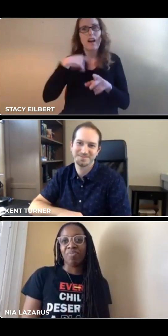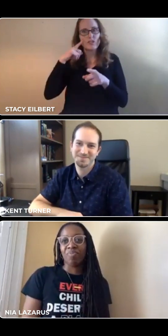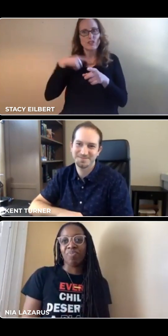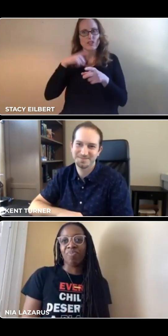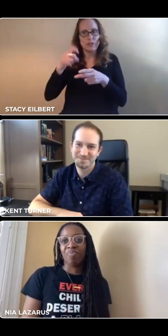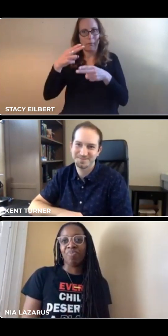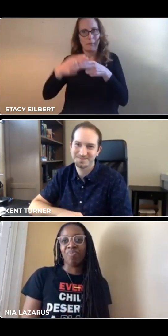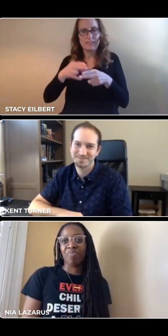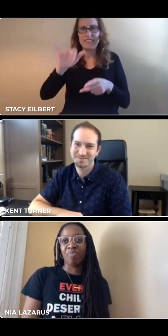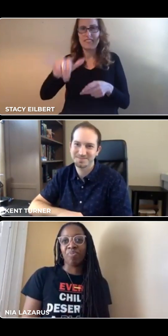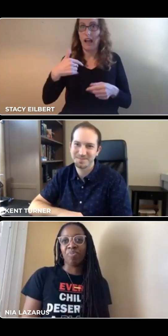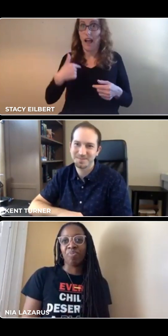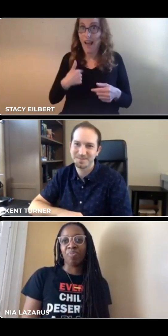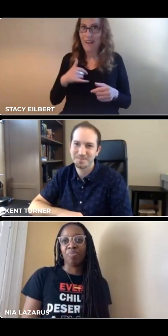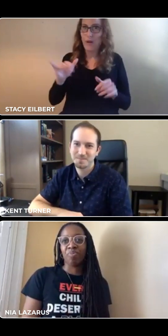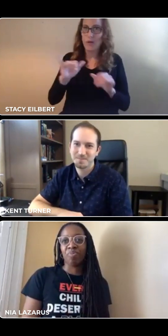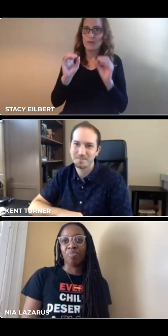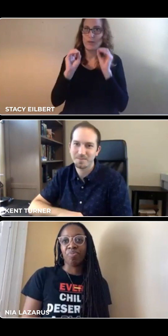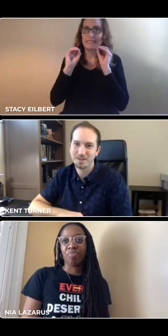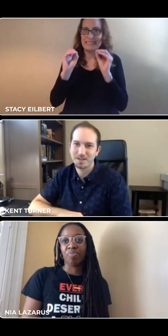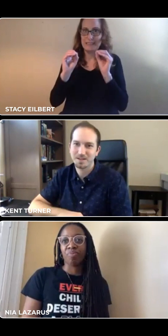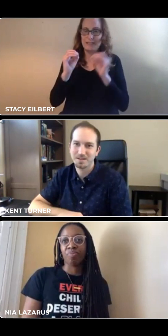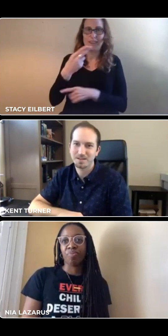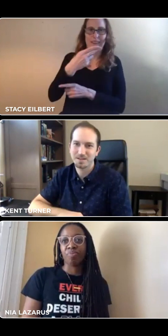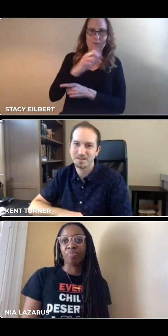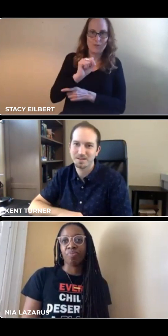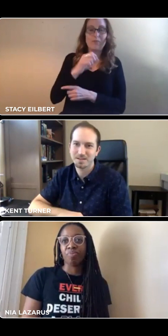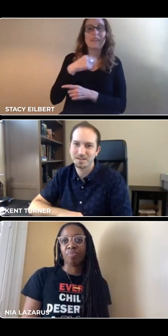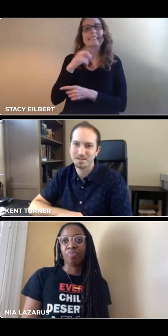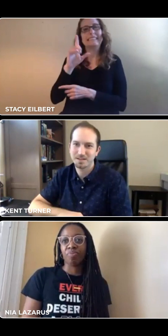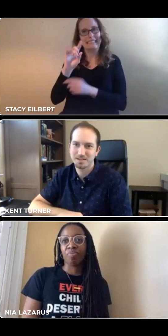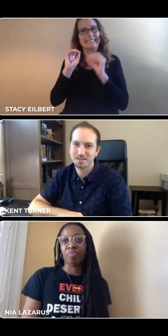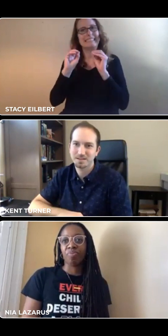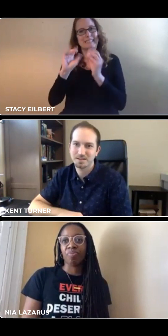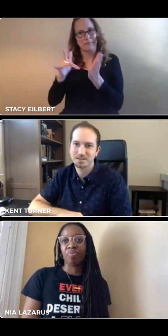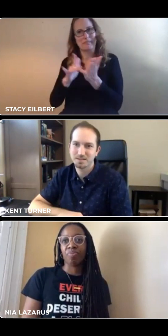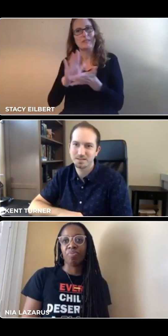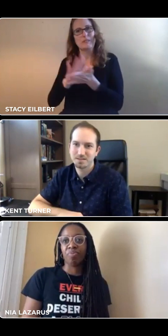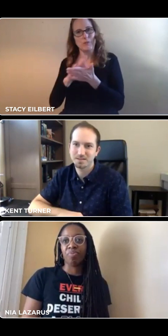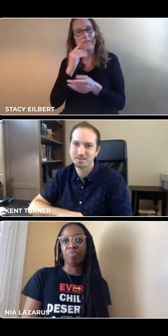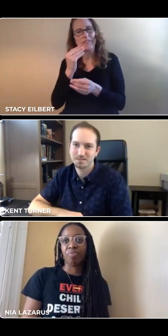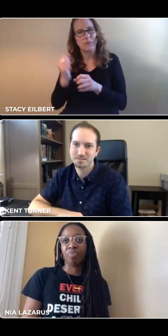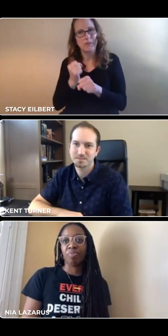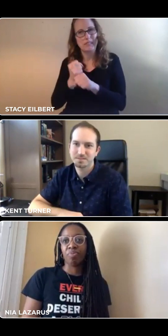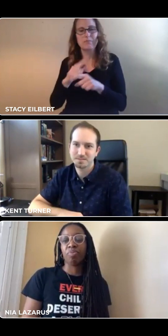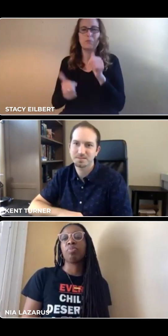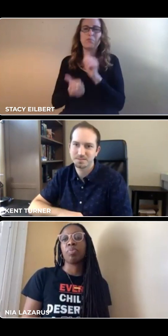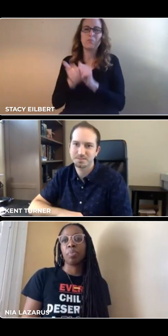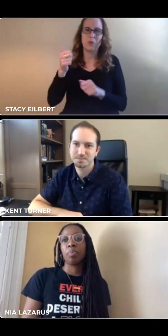other teachers and educators. Welcome! I should mention that I also teach high school, and I did teach